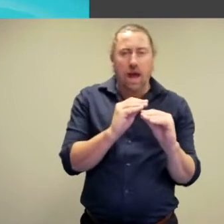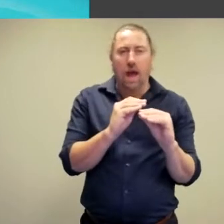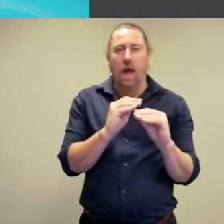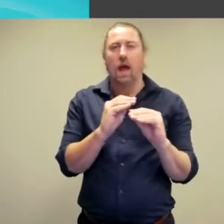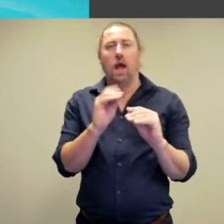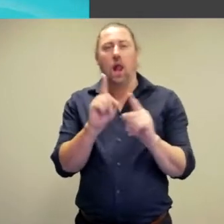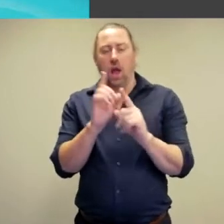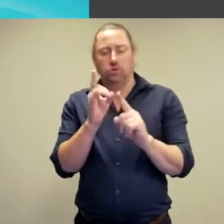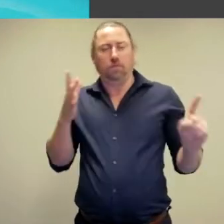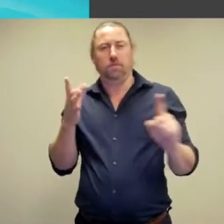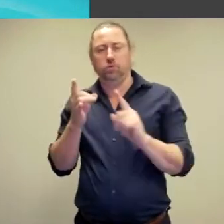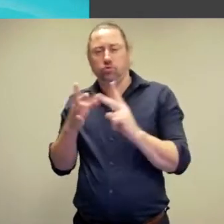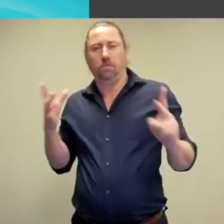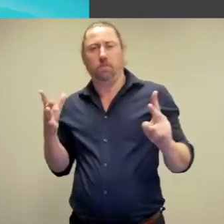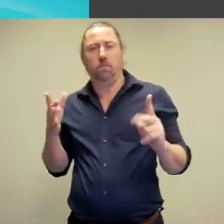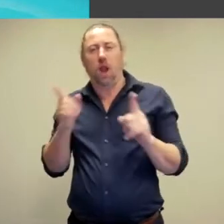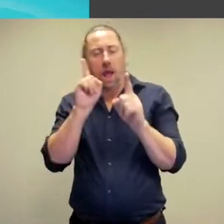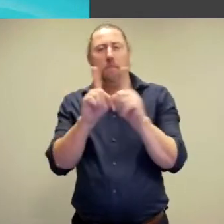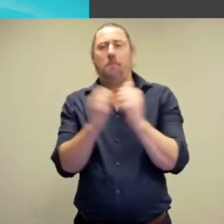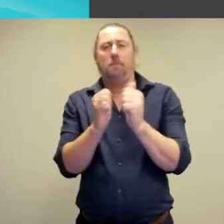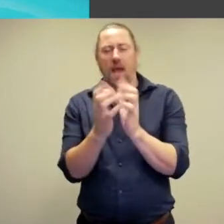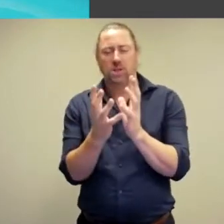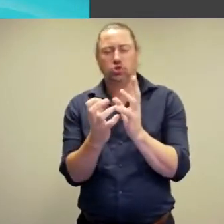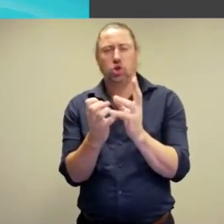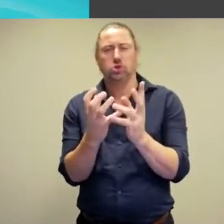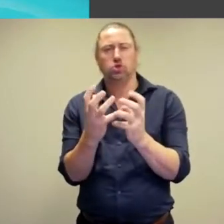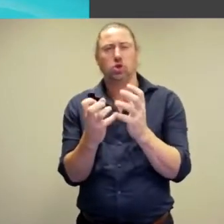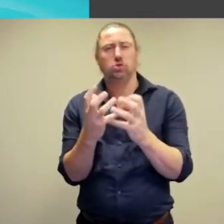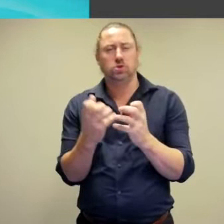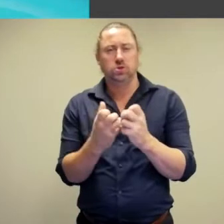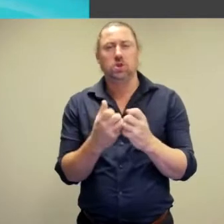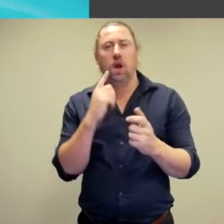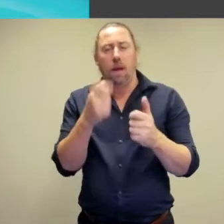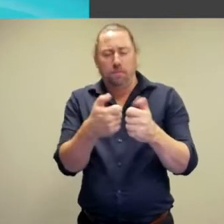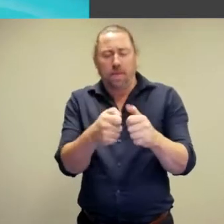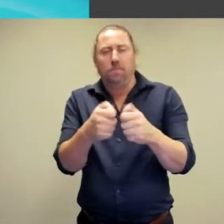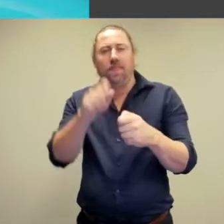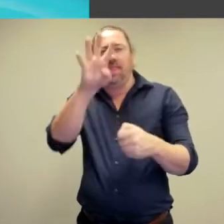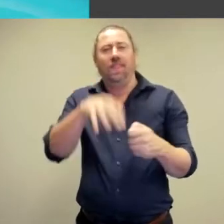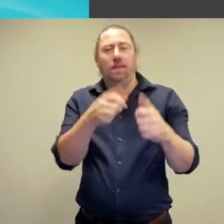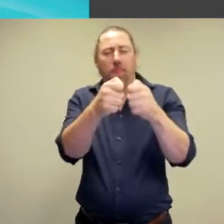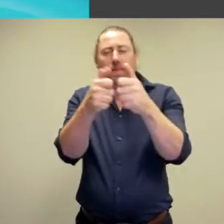sounds like crinkling paper,